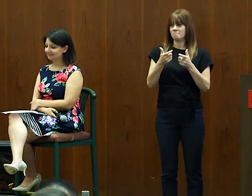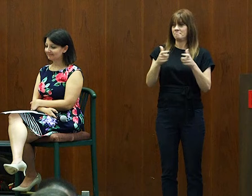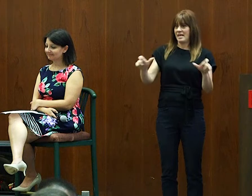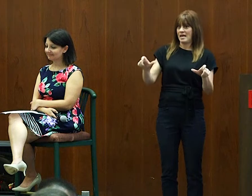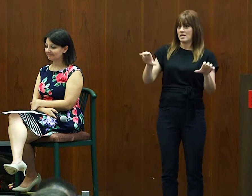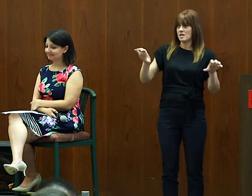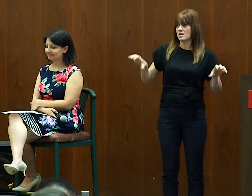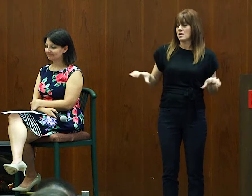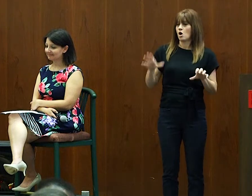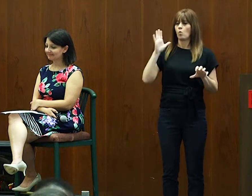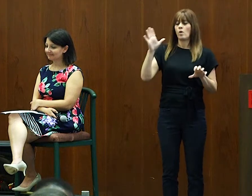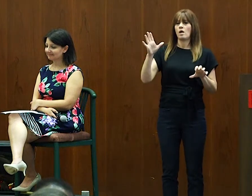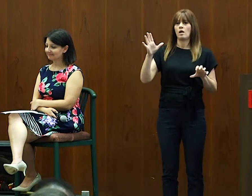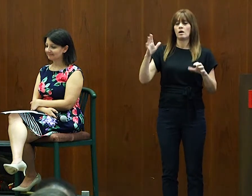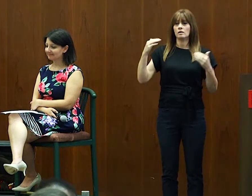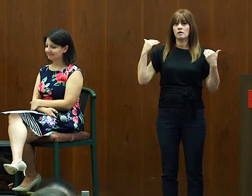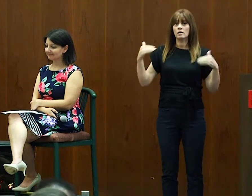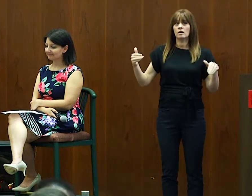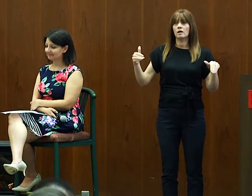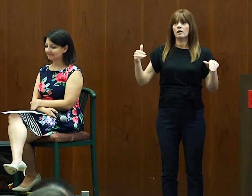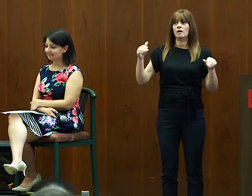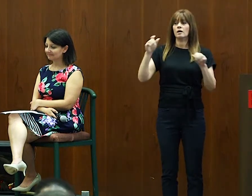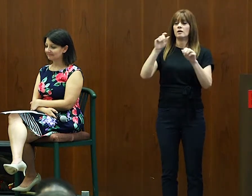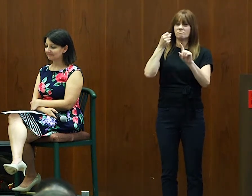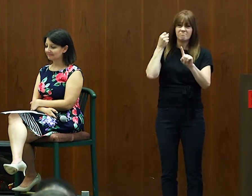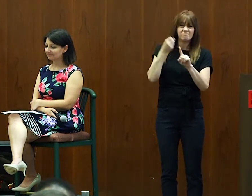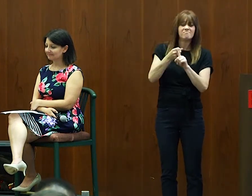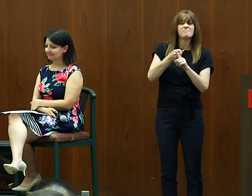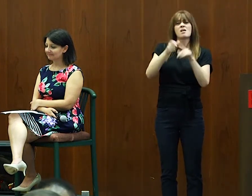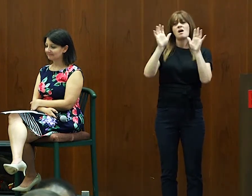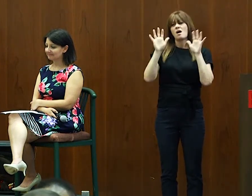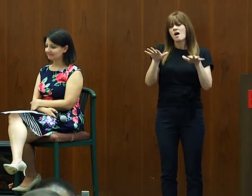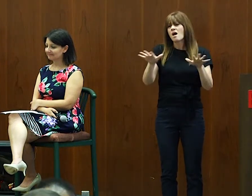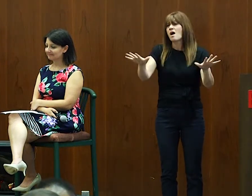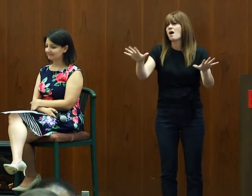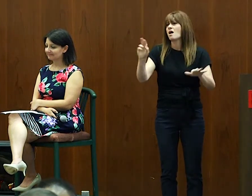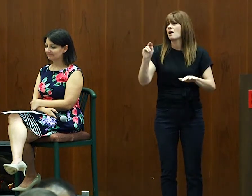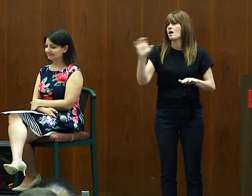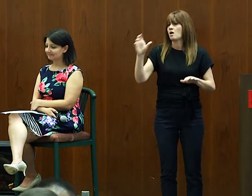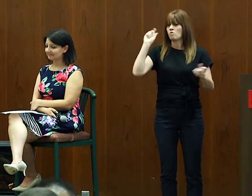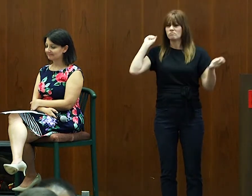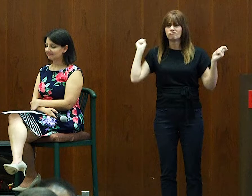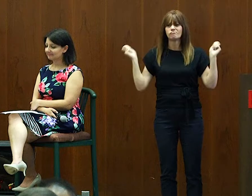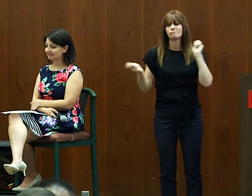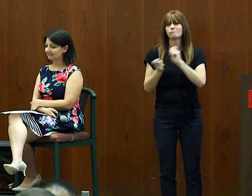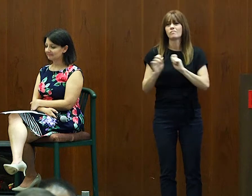dramatically make a difference in people's lives and in the state.